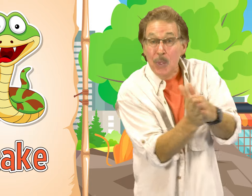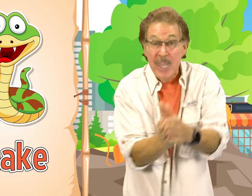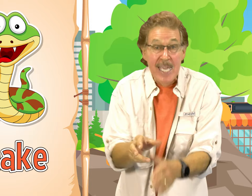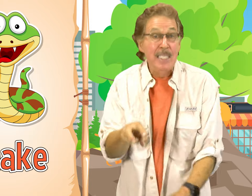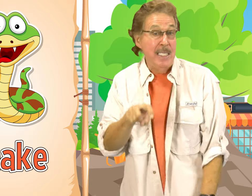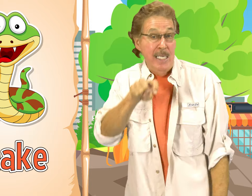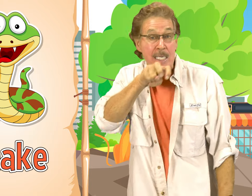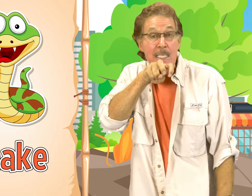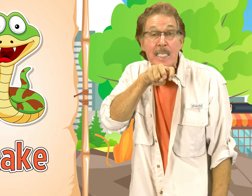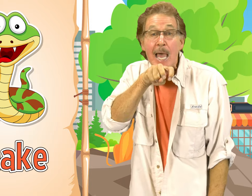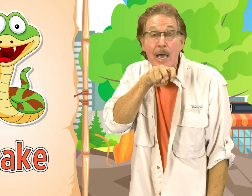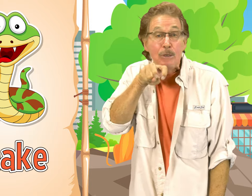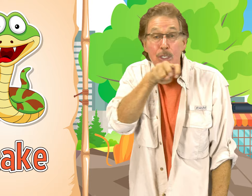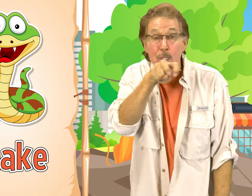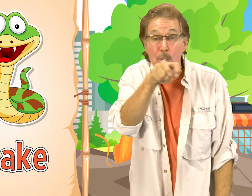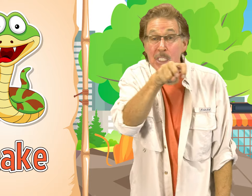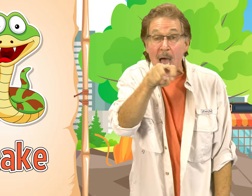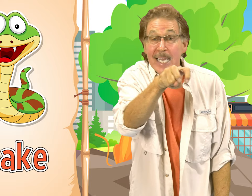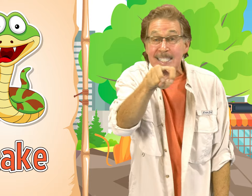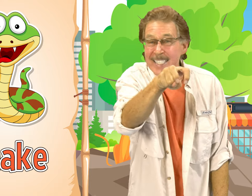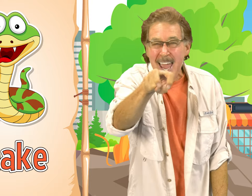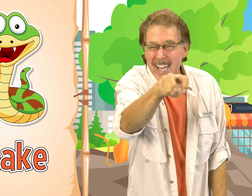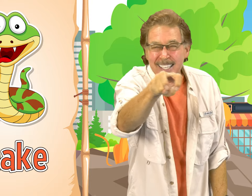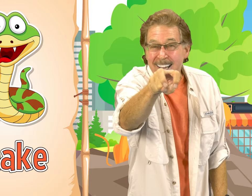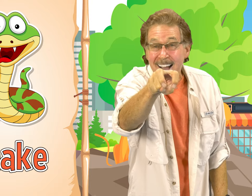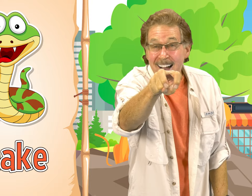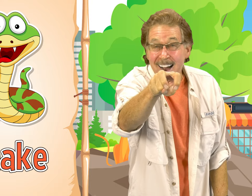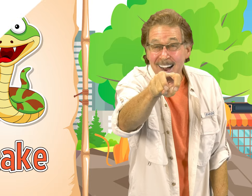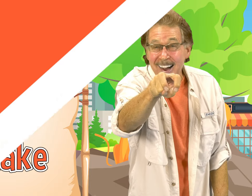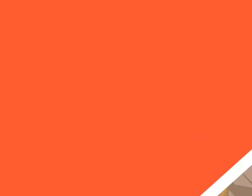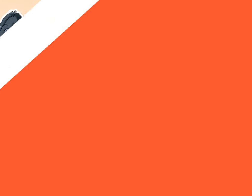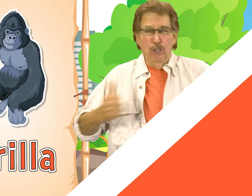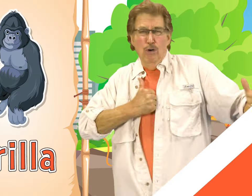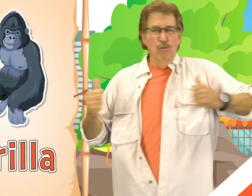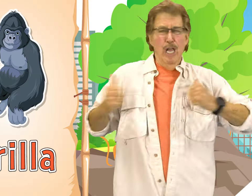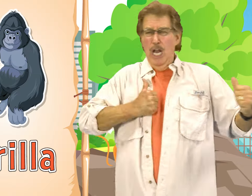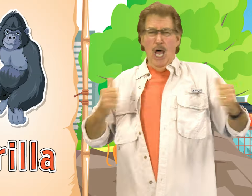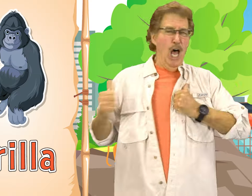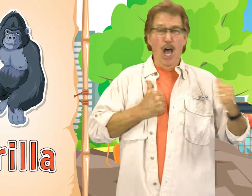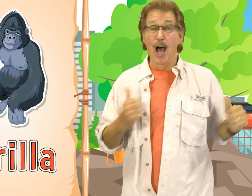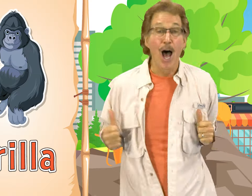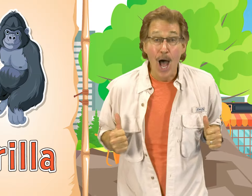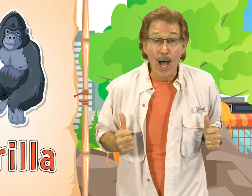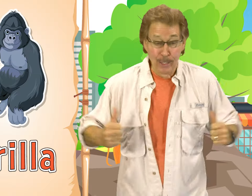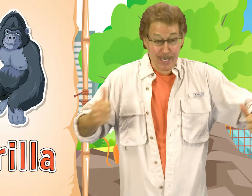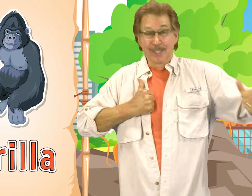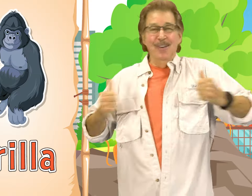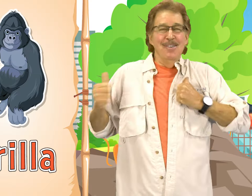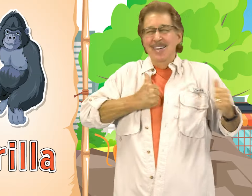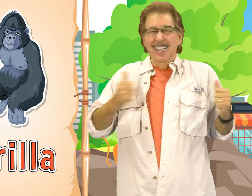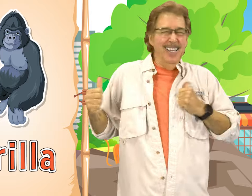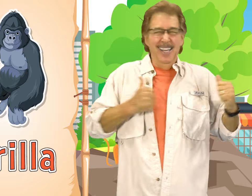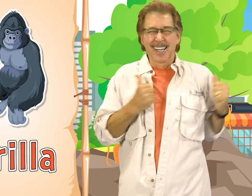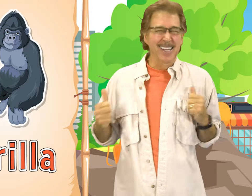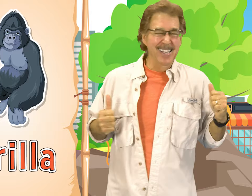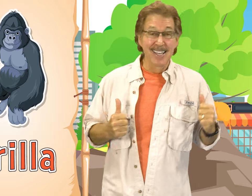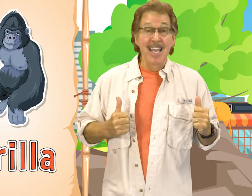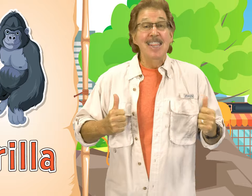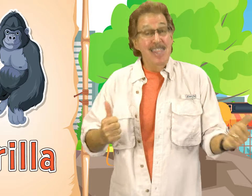This is how you sign snake Gorilla